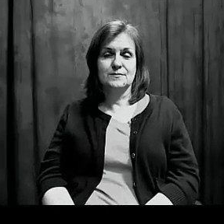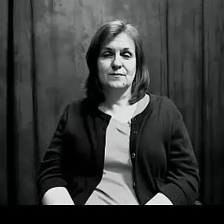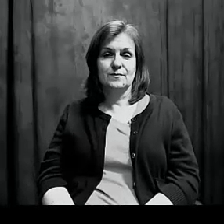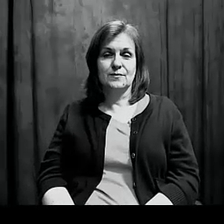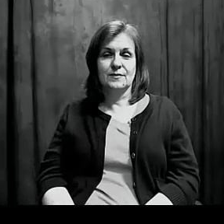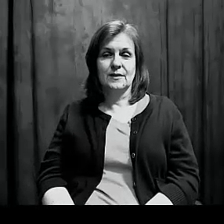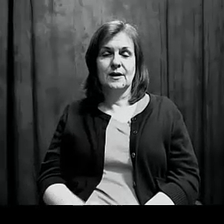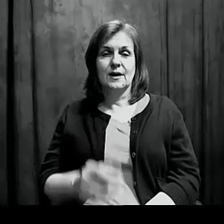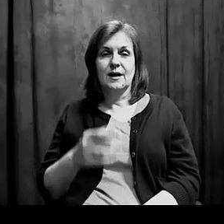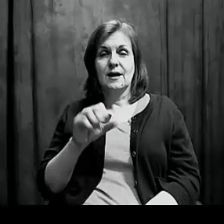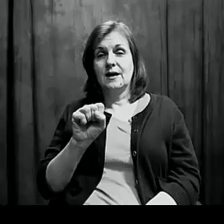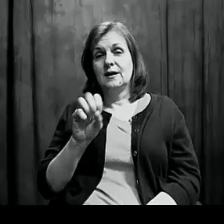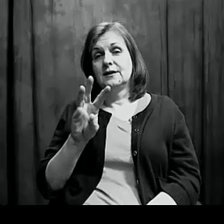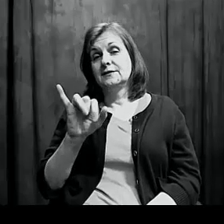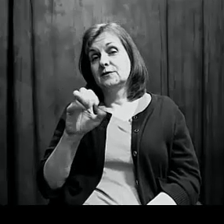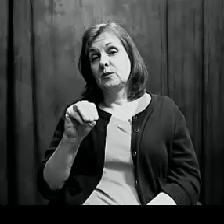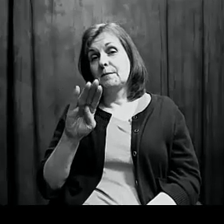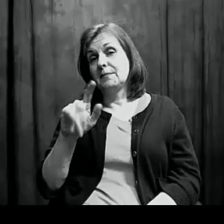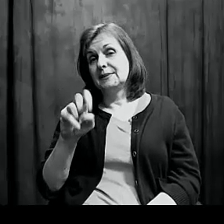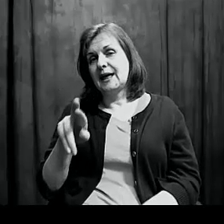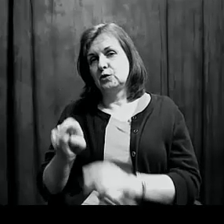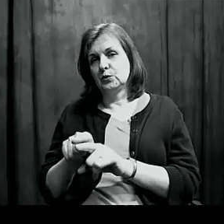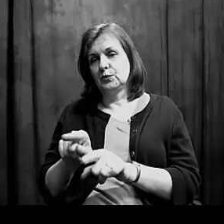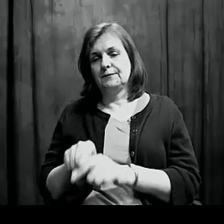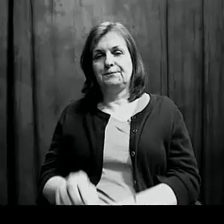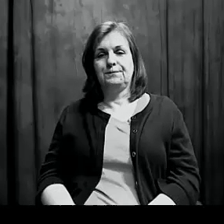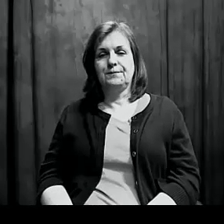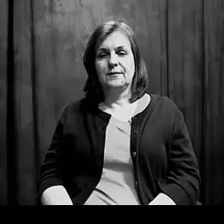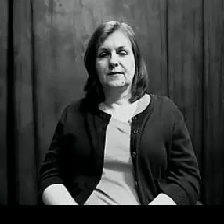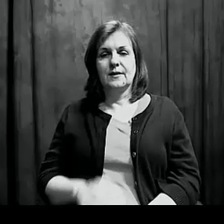pretty neat!! and the swim bladder we talked about as well